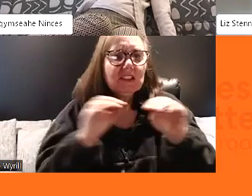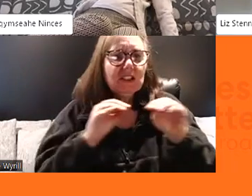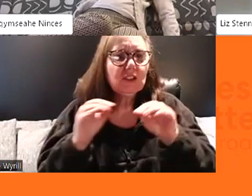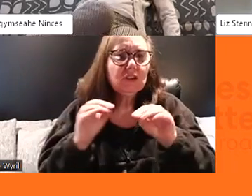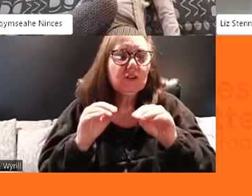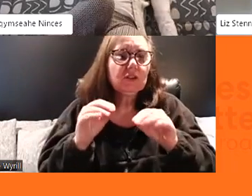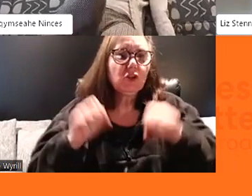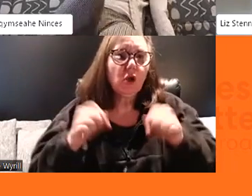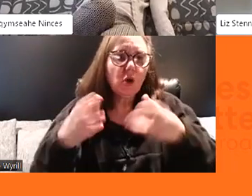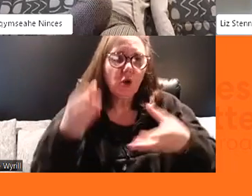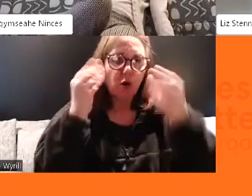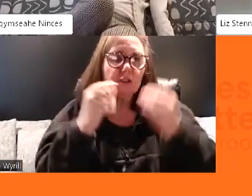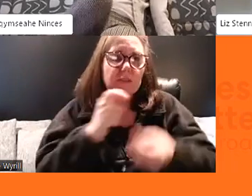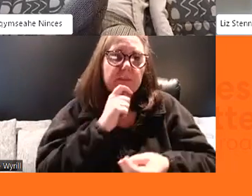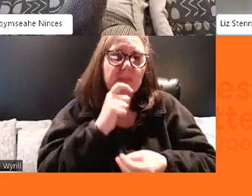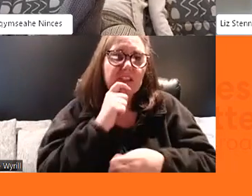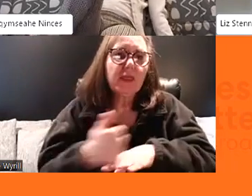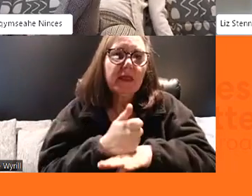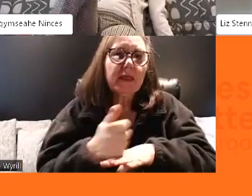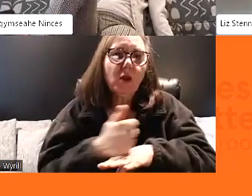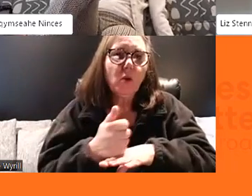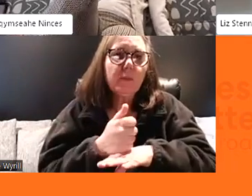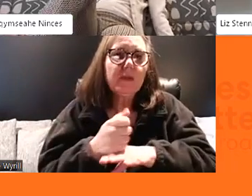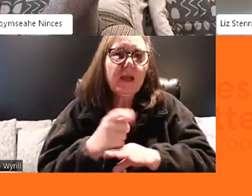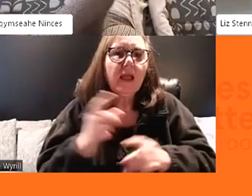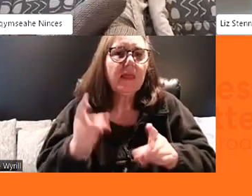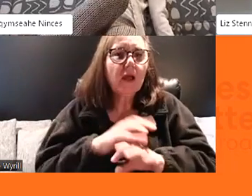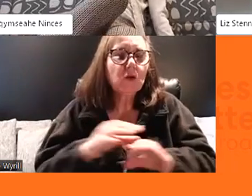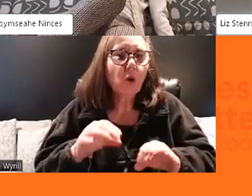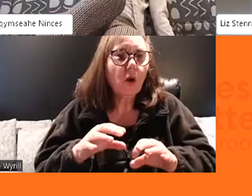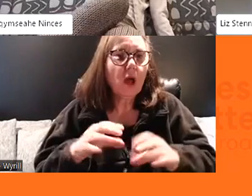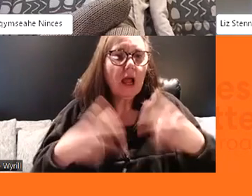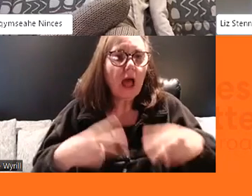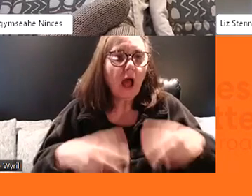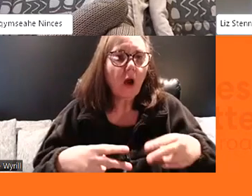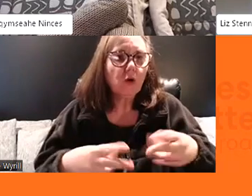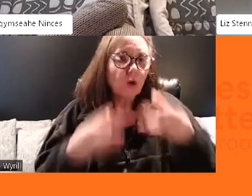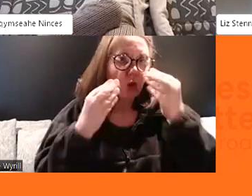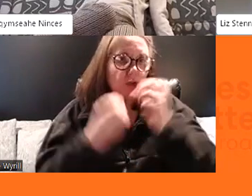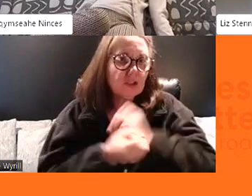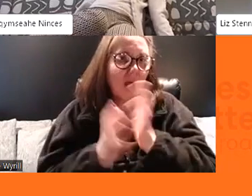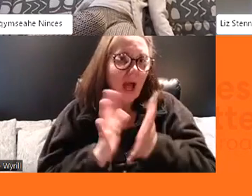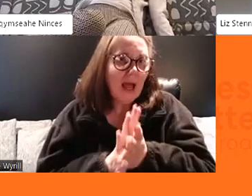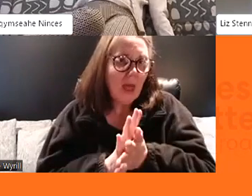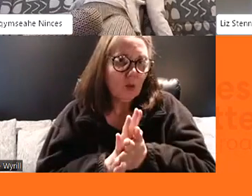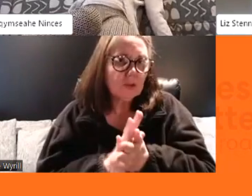university lectures and students there learning to become speech